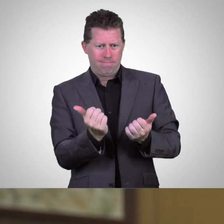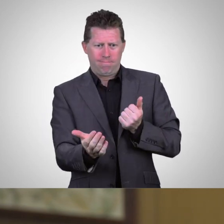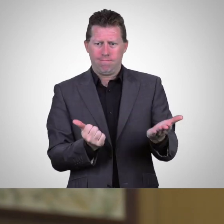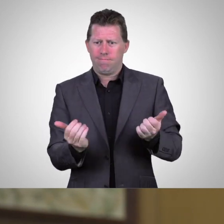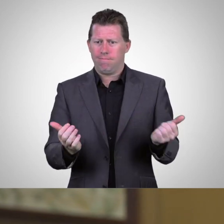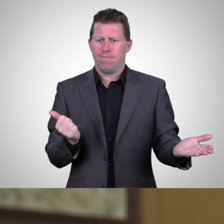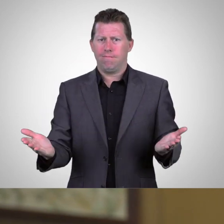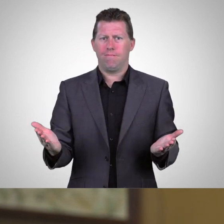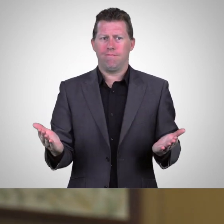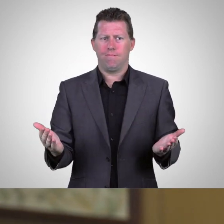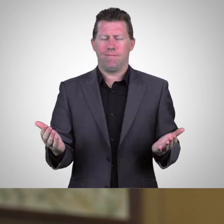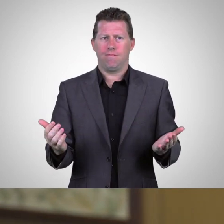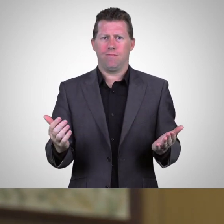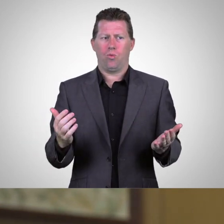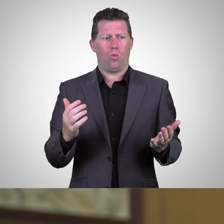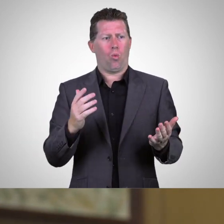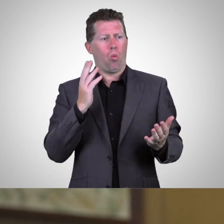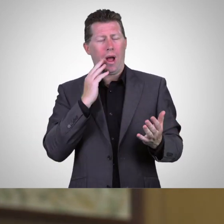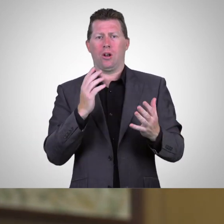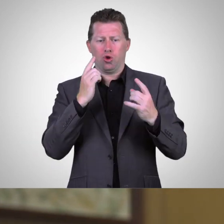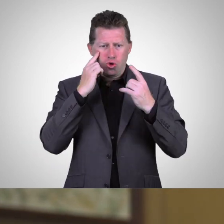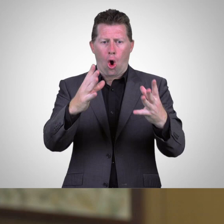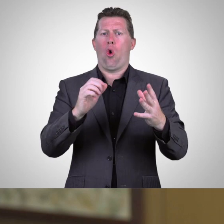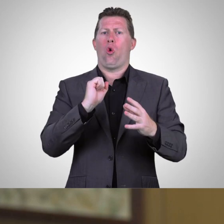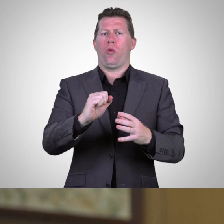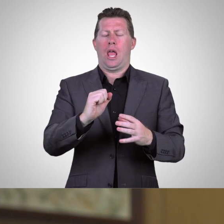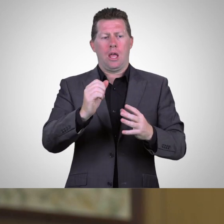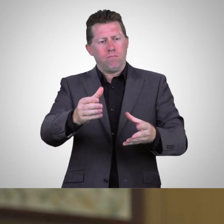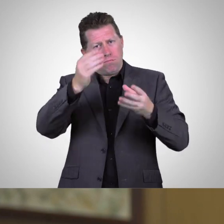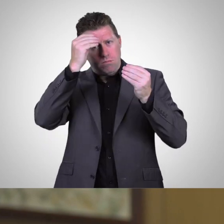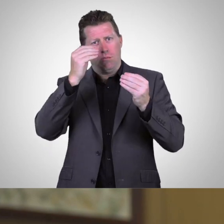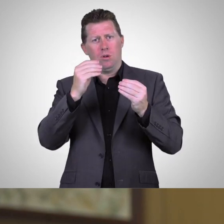students might have access to once they graduate and how they might be drawing on those, and I